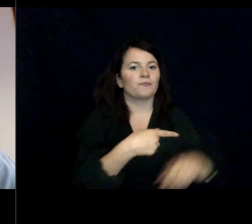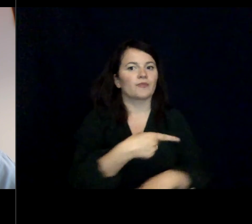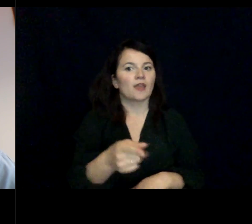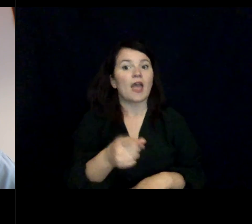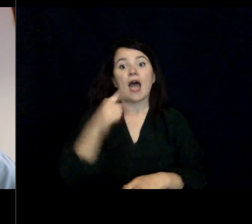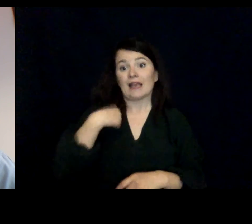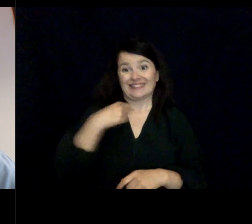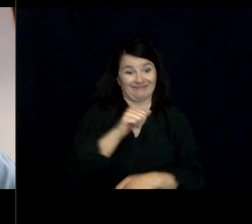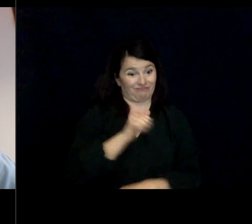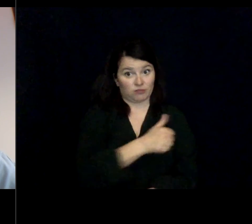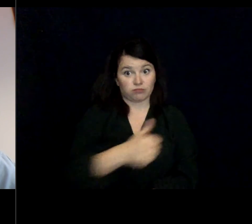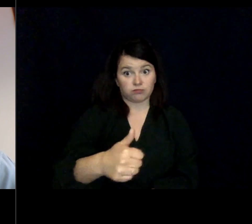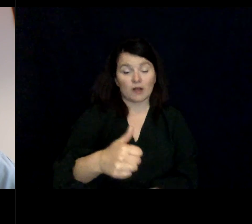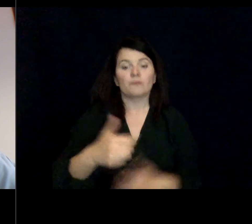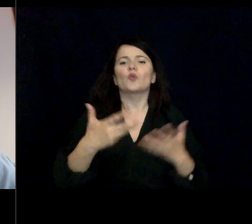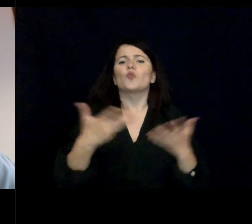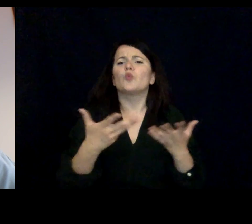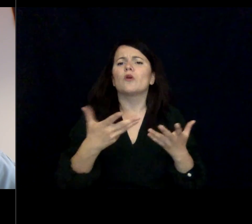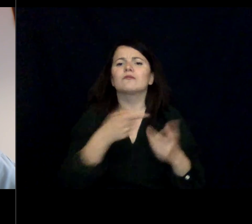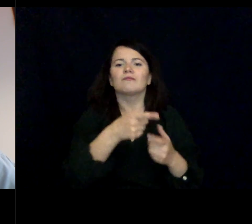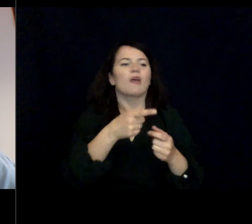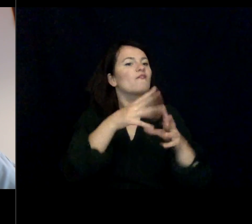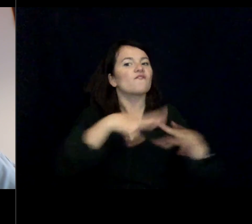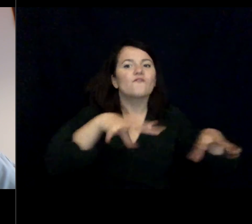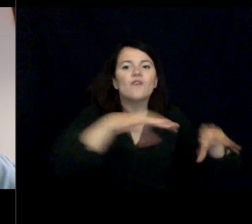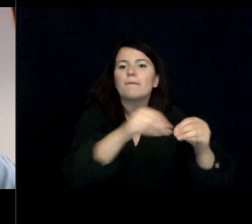community-based services, assistance, educational services,